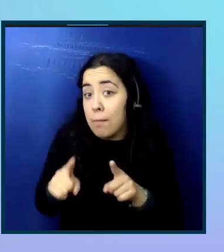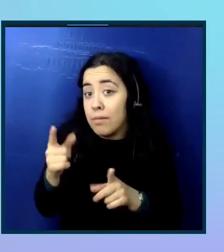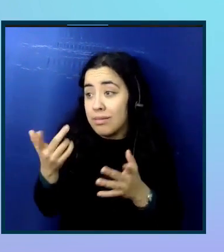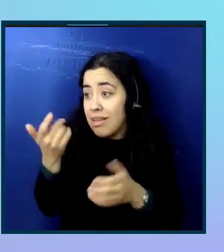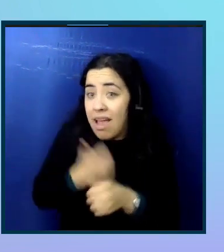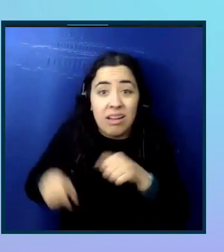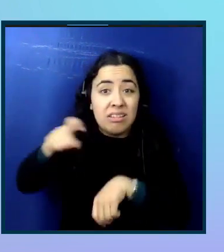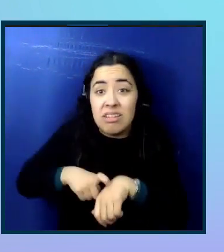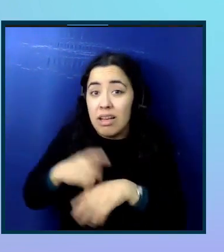and any situation.